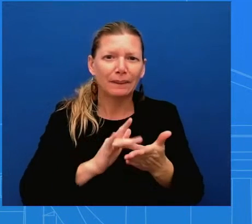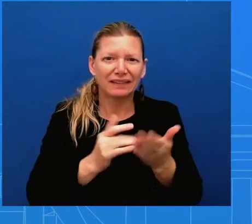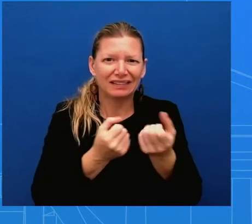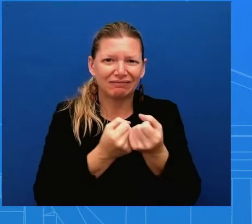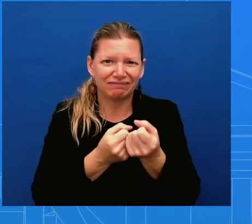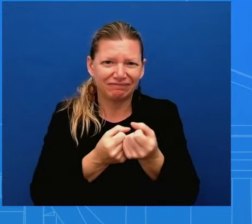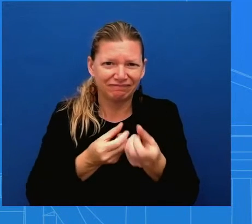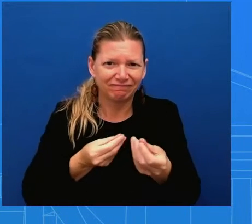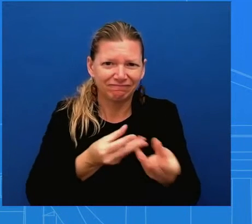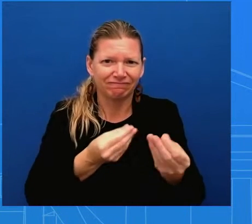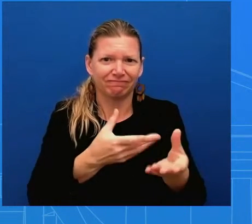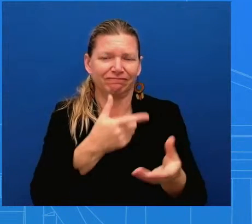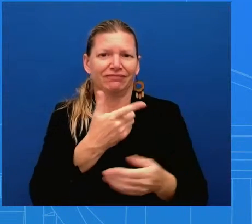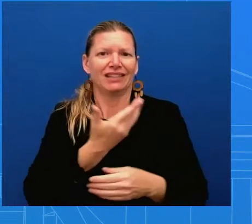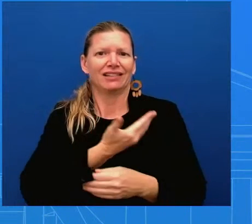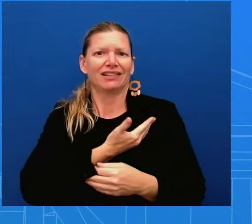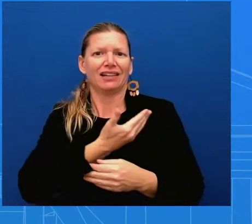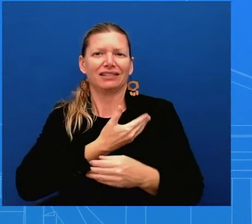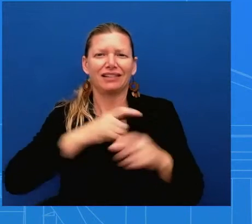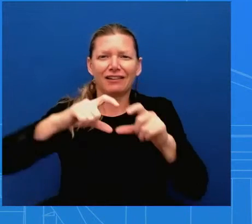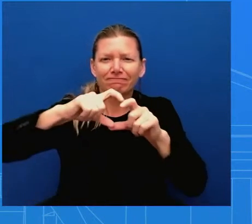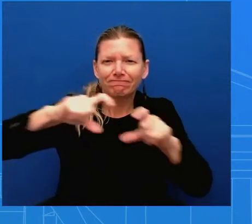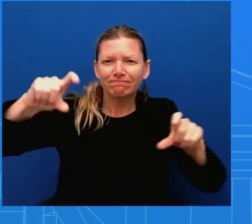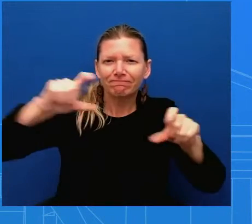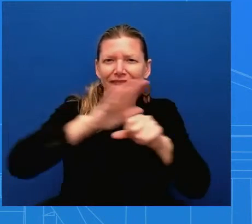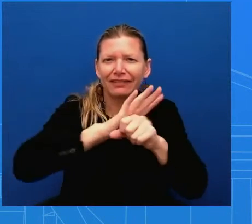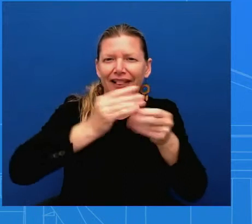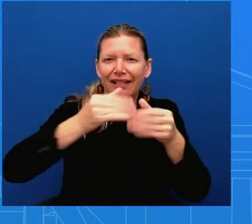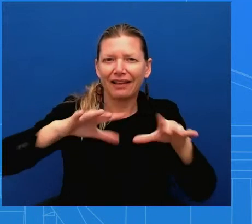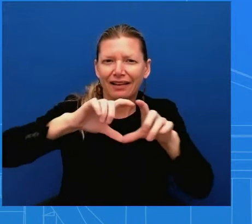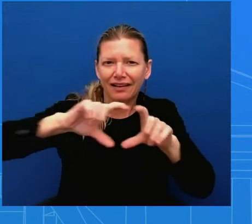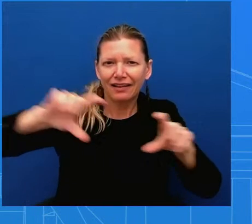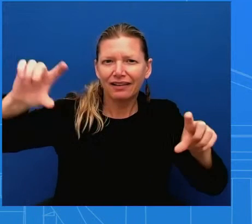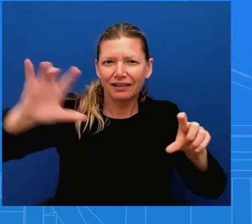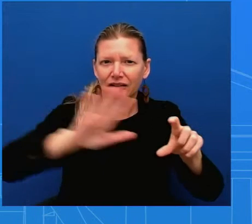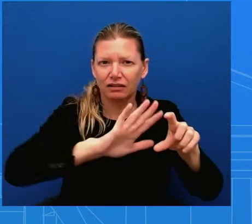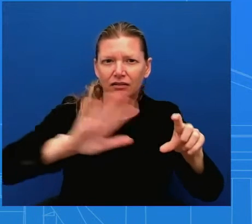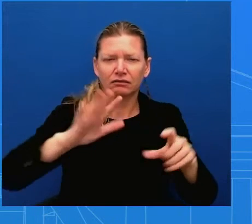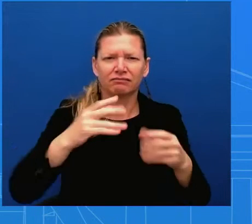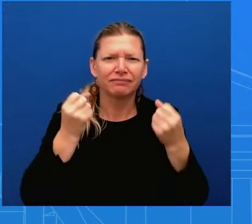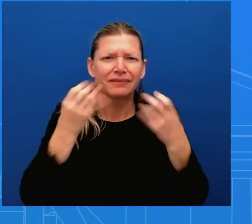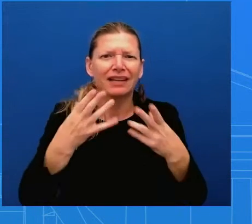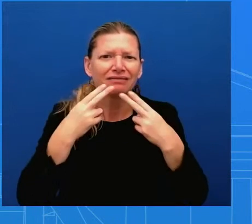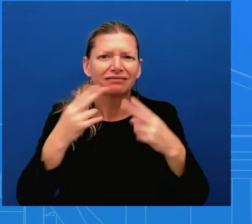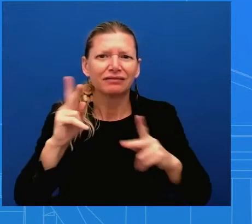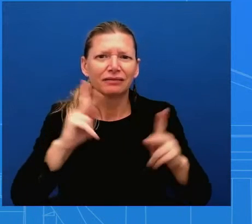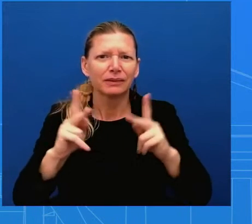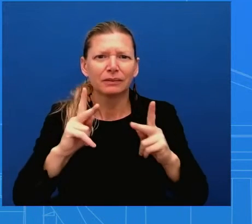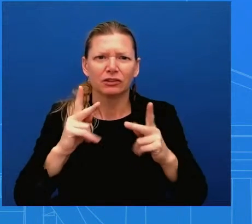or other basic necessities. Active diplomacy by President Biden has made a considerable difference